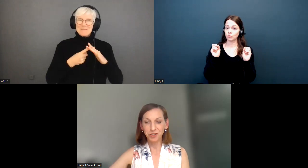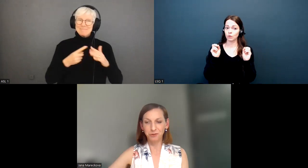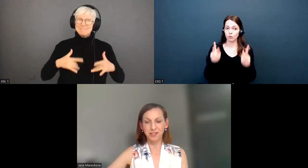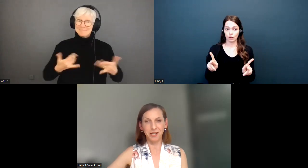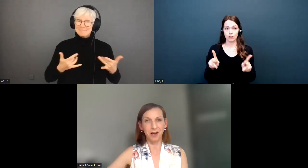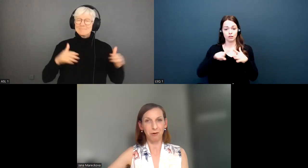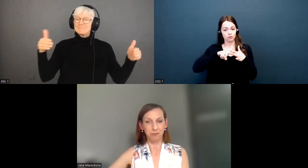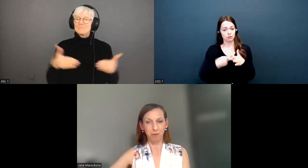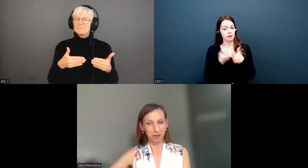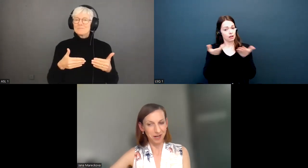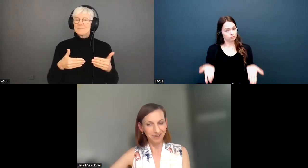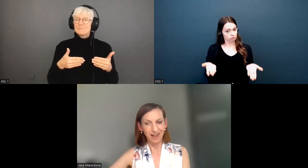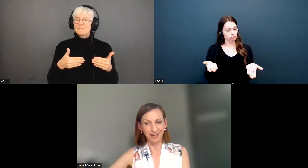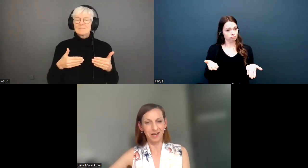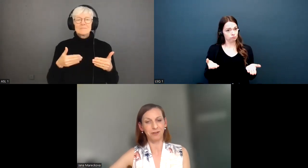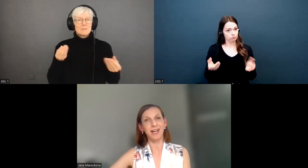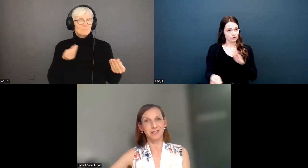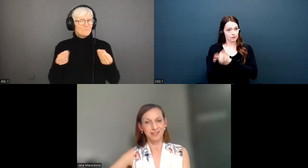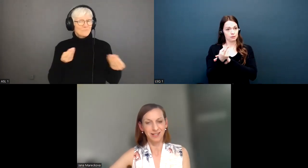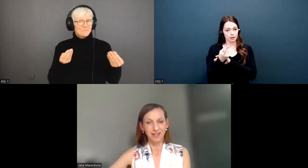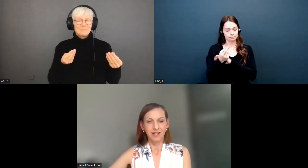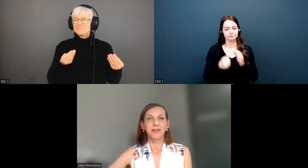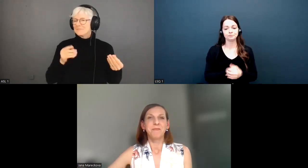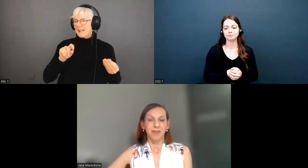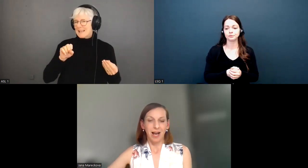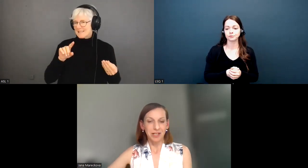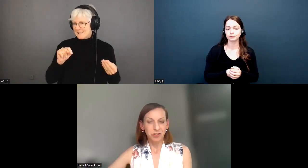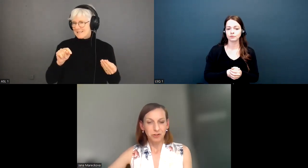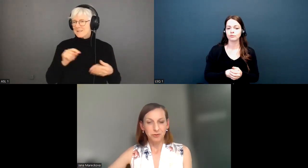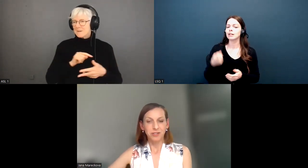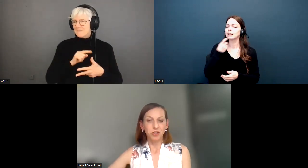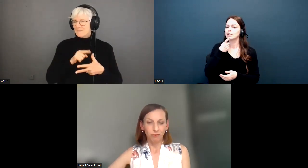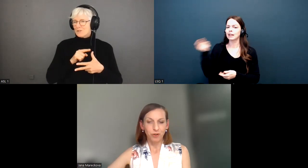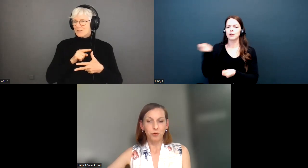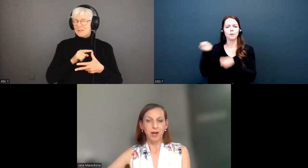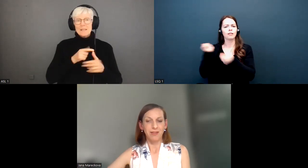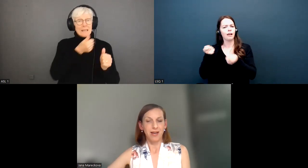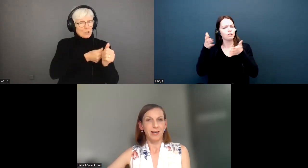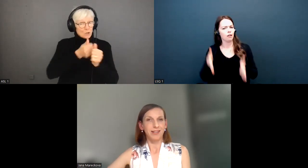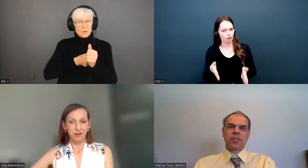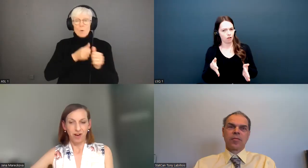introducing our moderator and our guest. I will introduce each of you and then invite